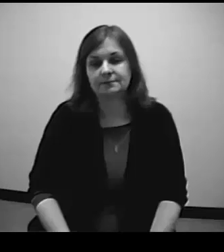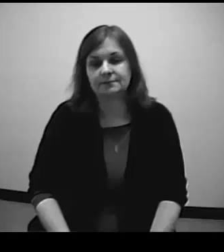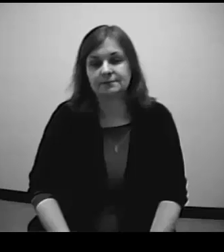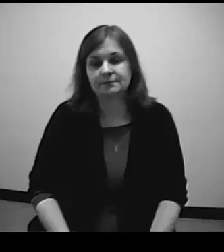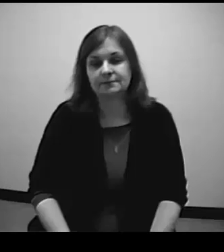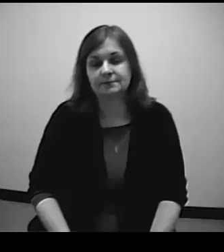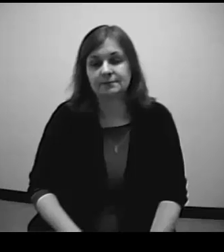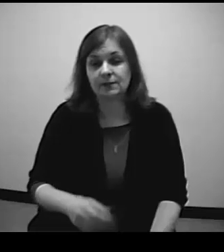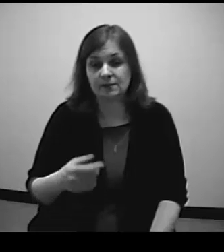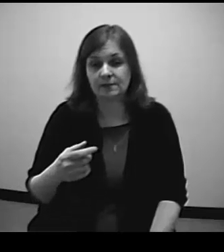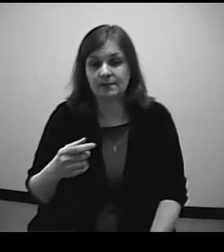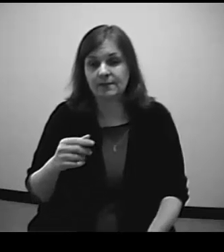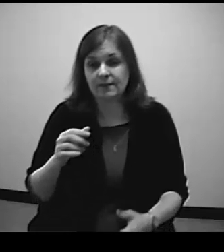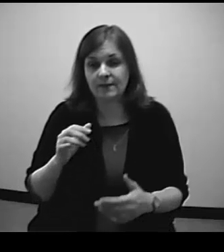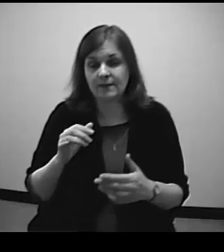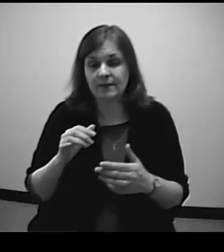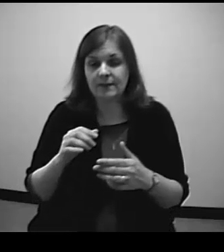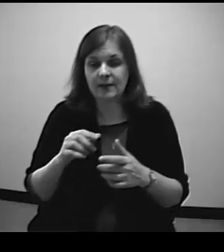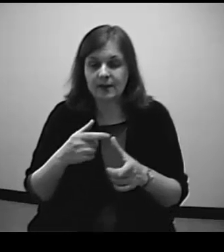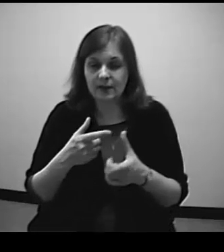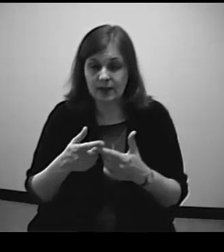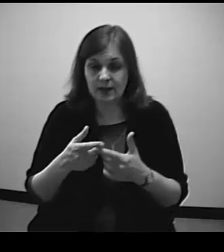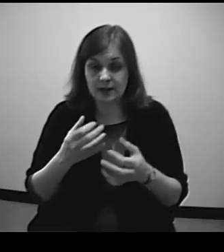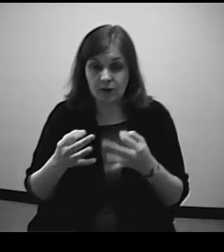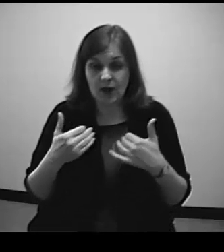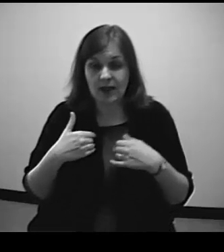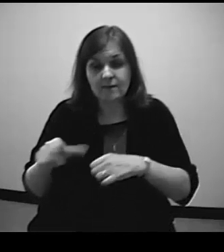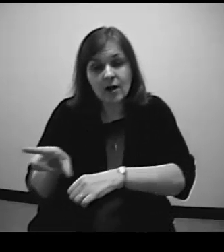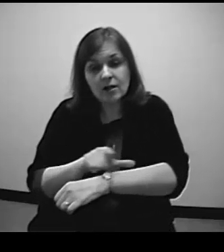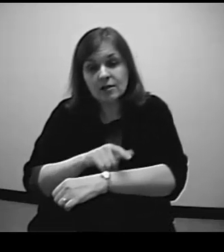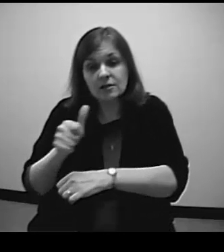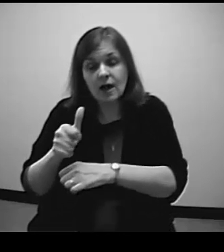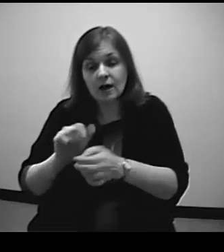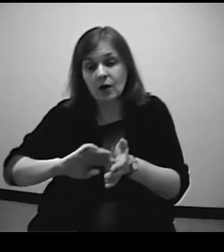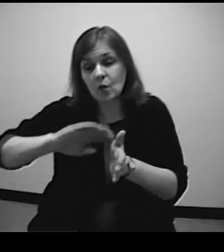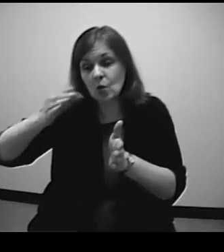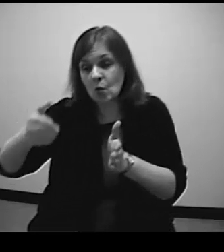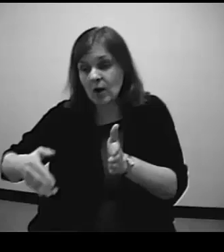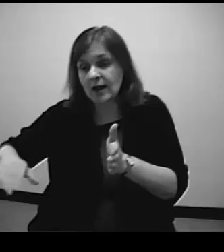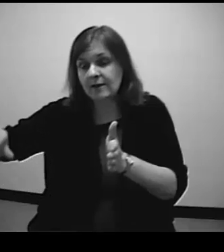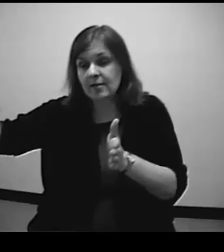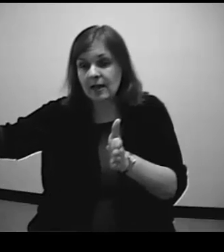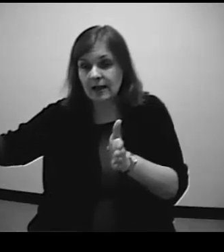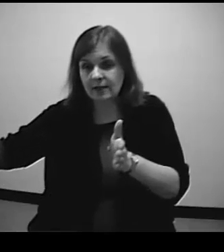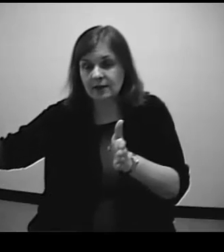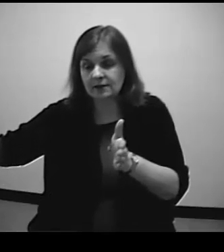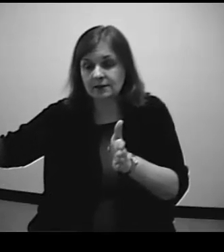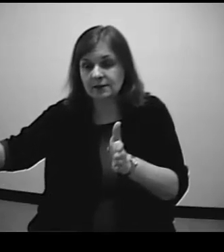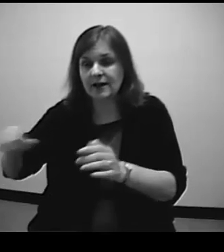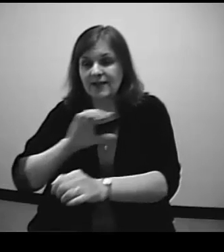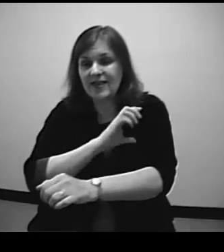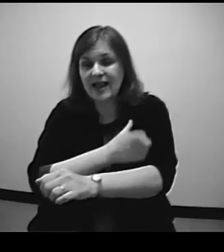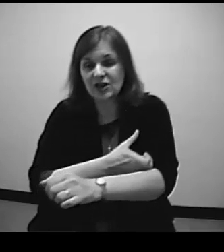this is an inverse relationship because if we have longer wavelengths